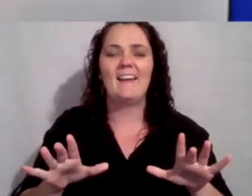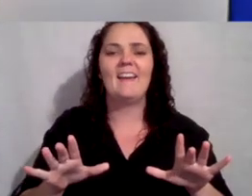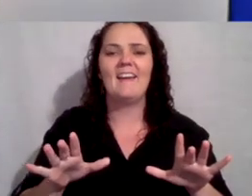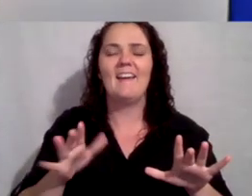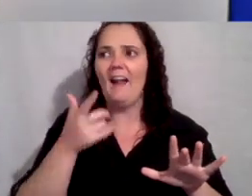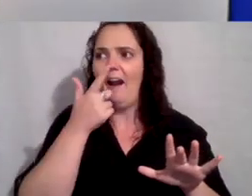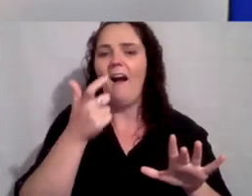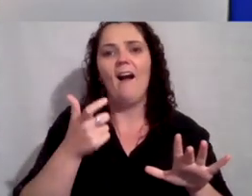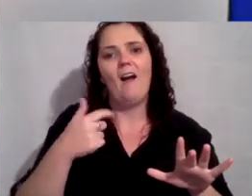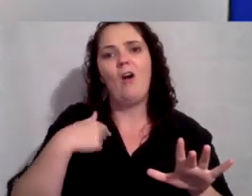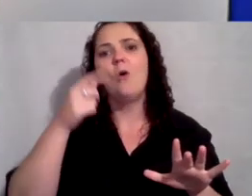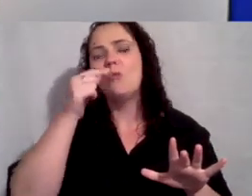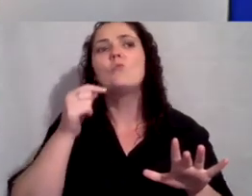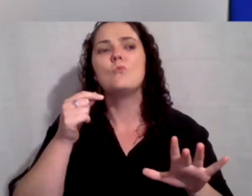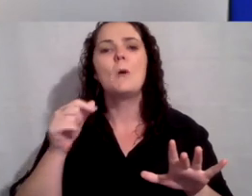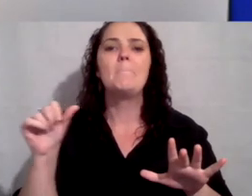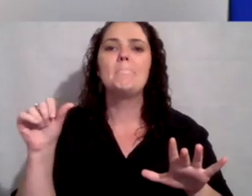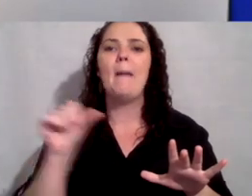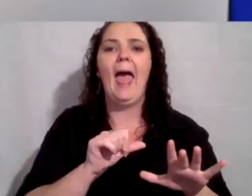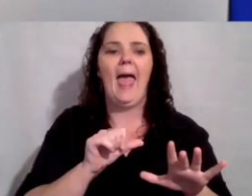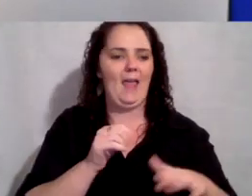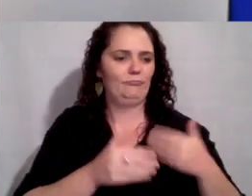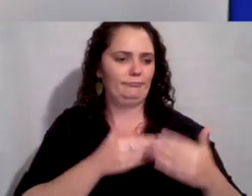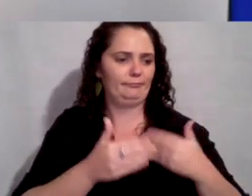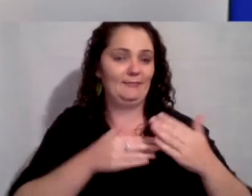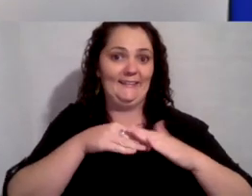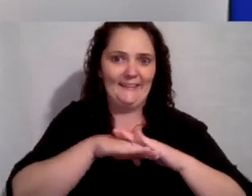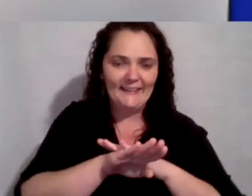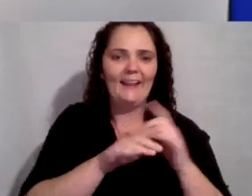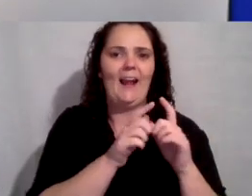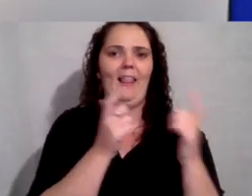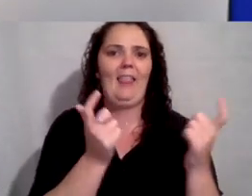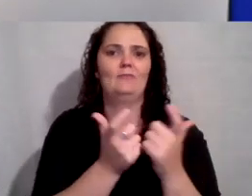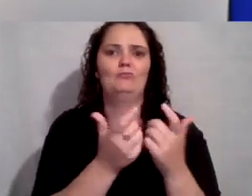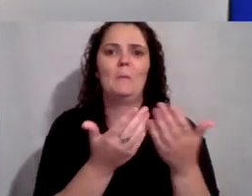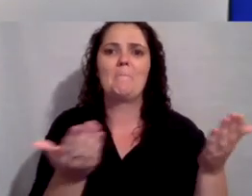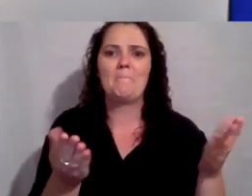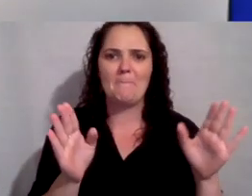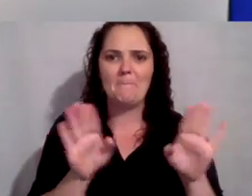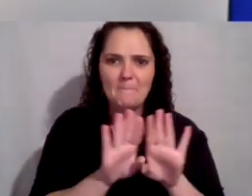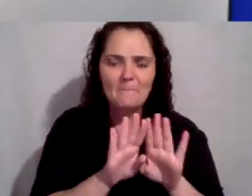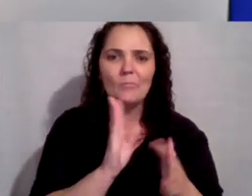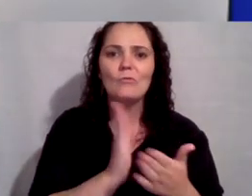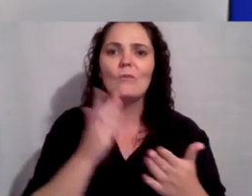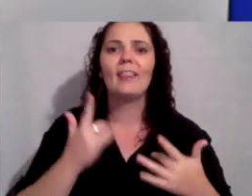most places, we're able to start getting back into doing some some work in classes, in studios, we're able to give life models work again and